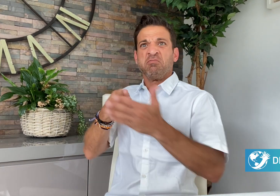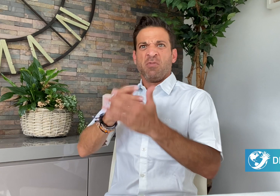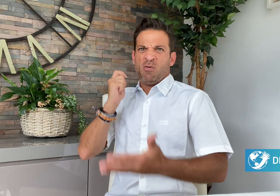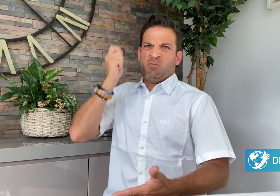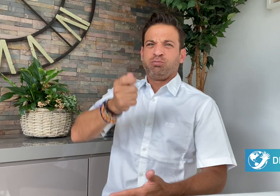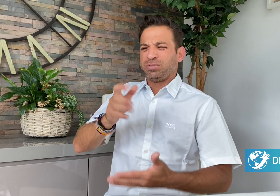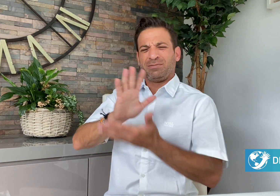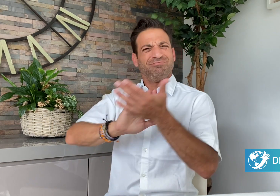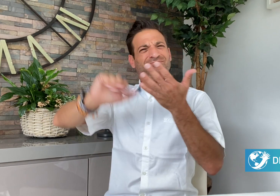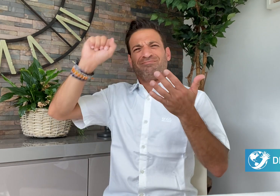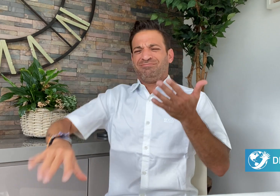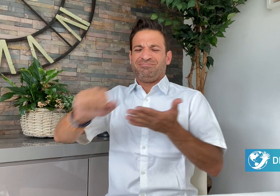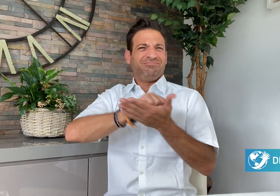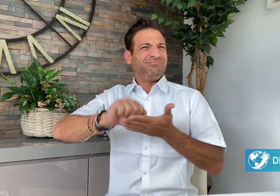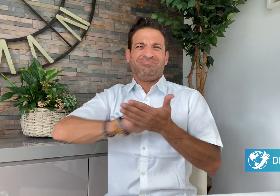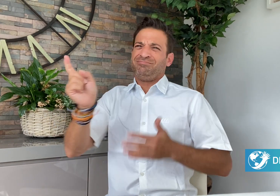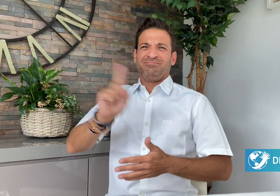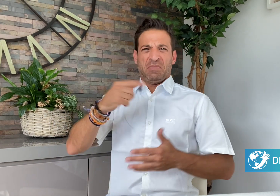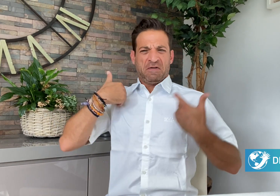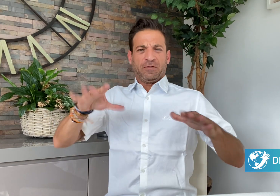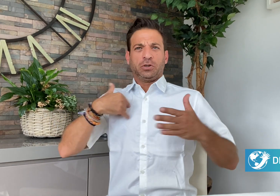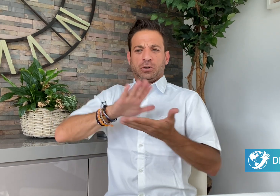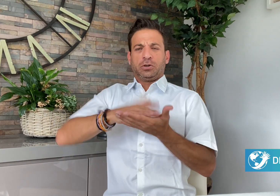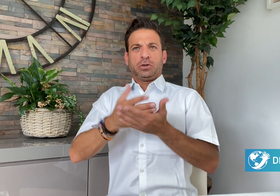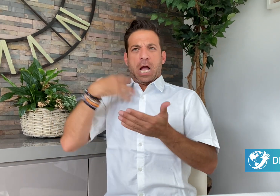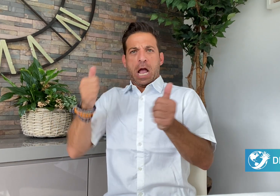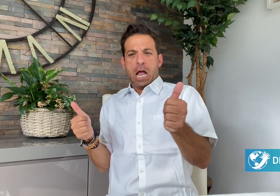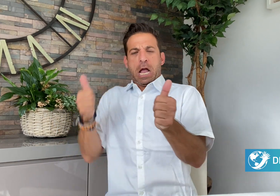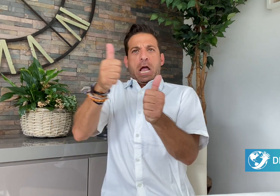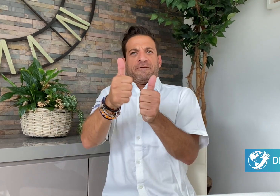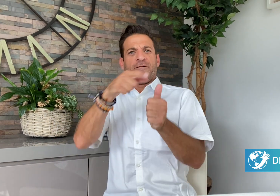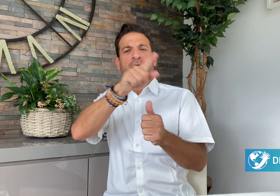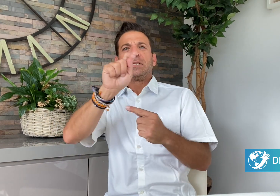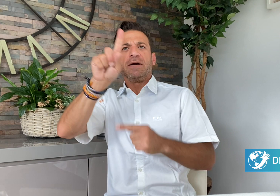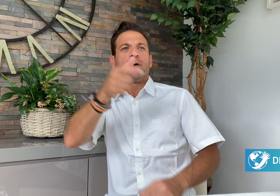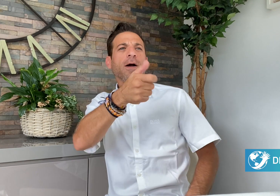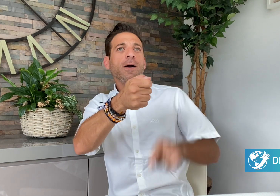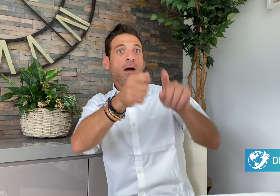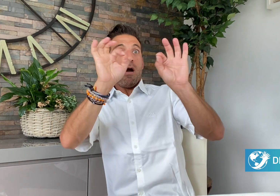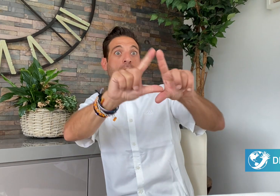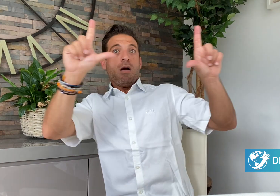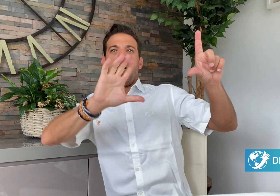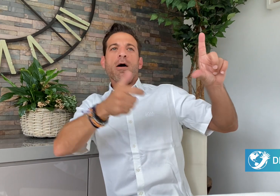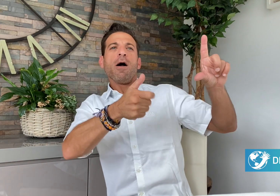on the BBC News Channel in addition to subtitles on TV.